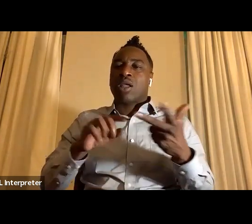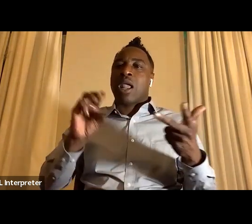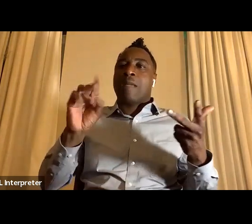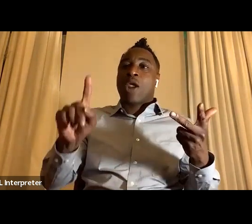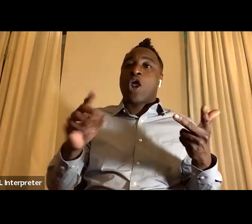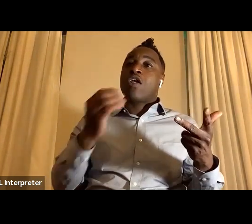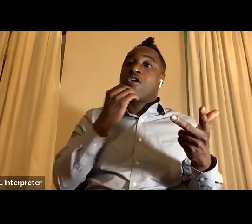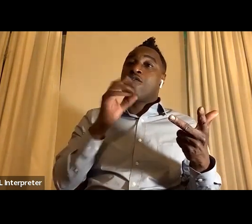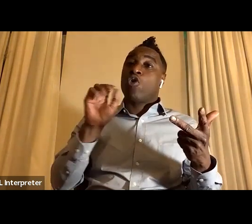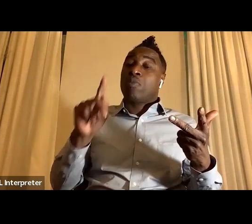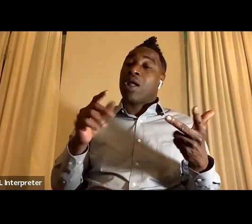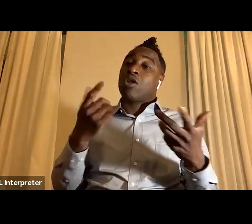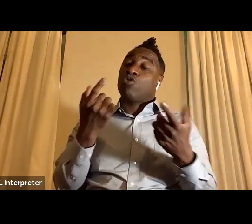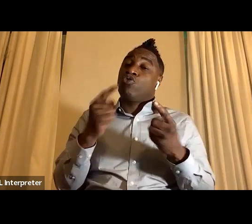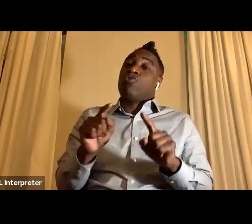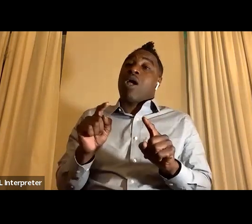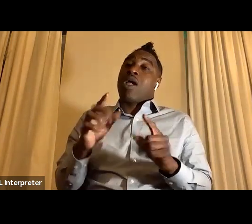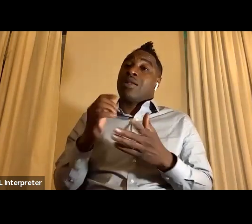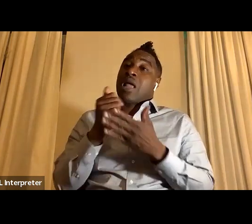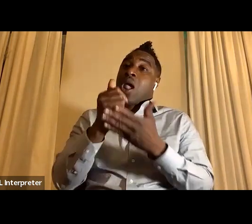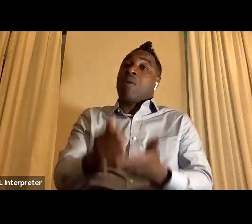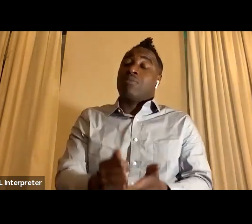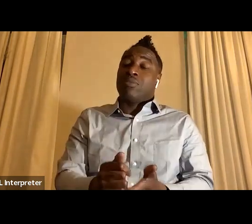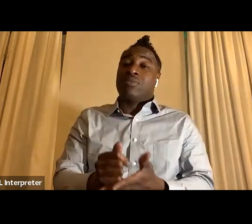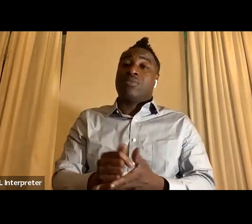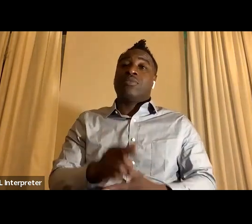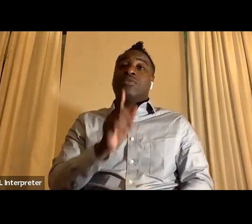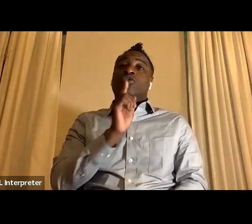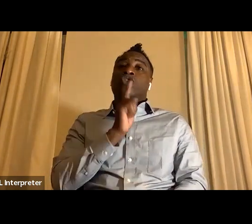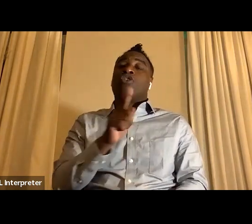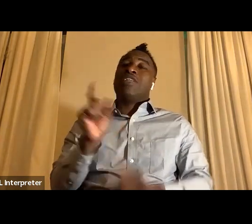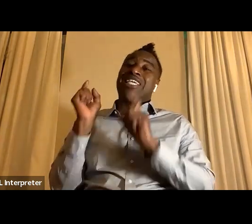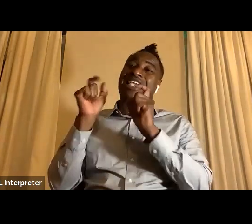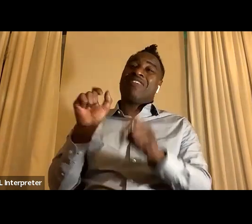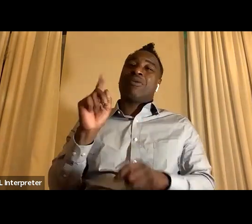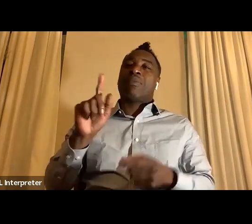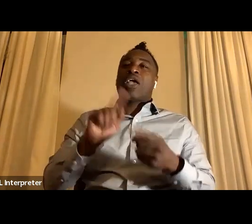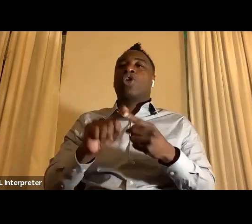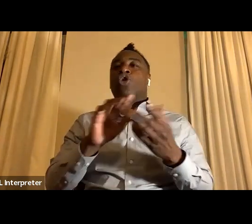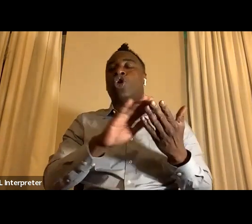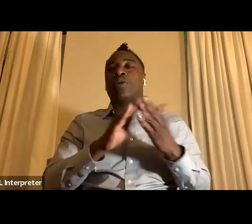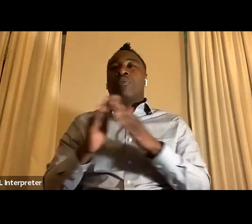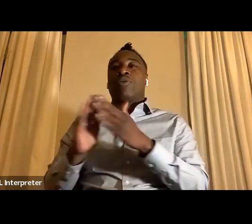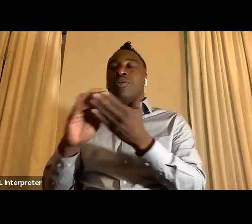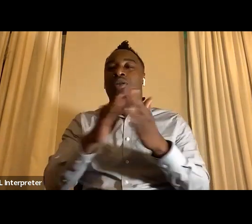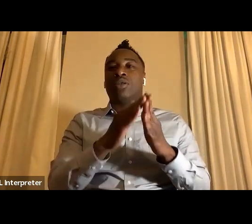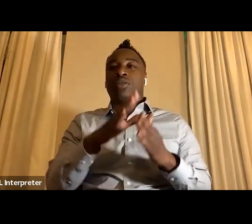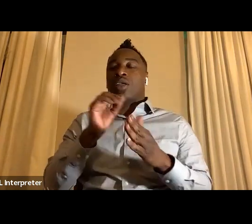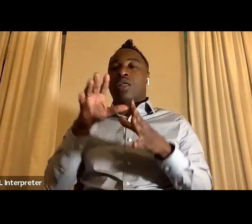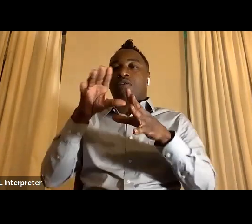up, that are pouring back into our communities and stepping in where other resources fall off.